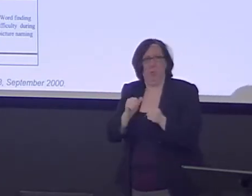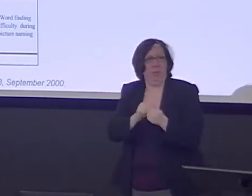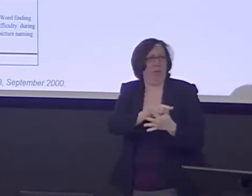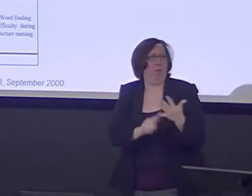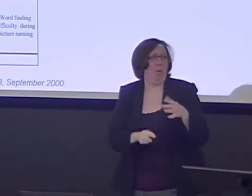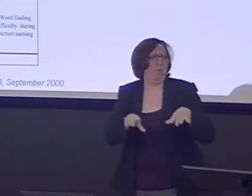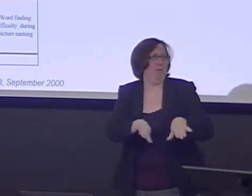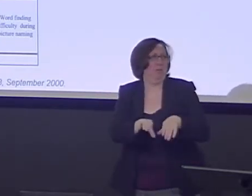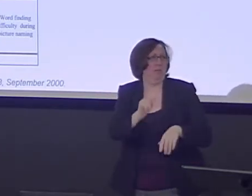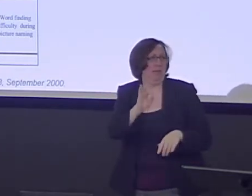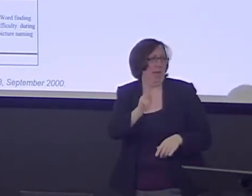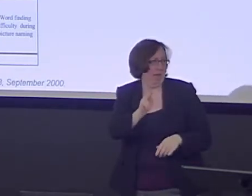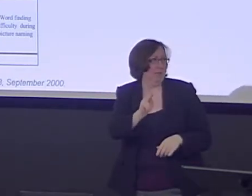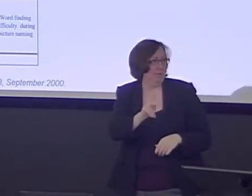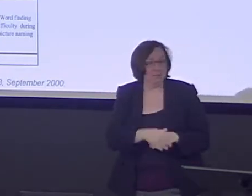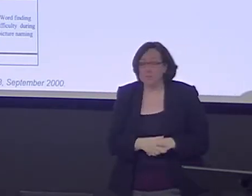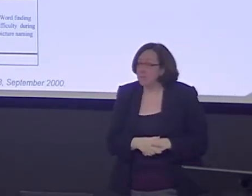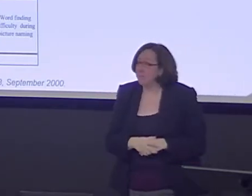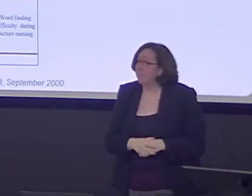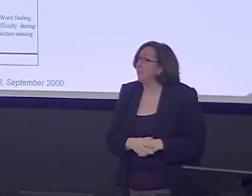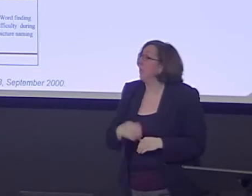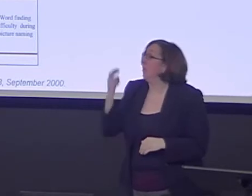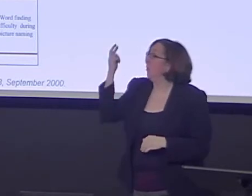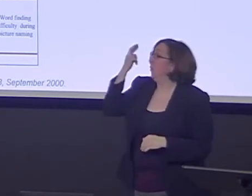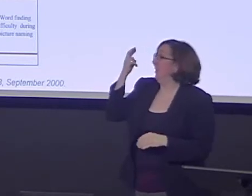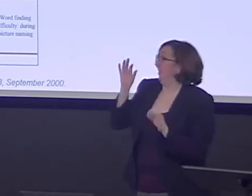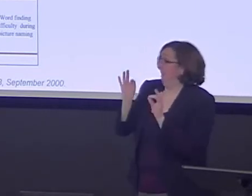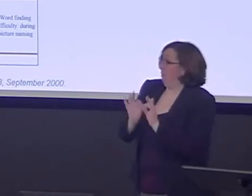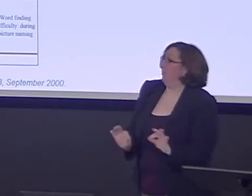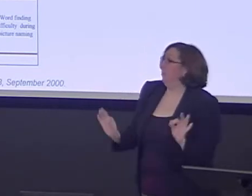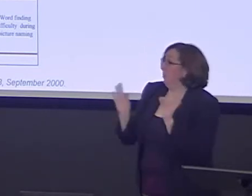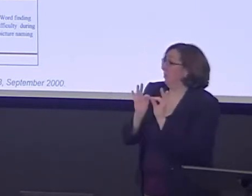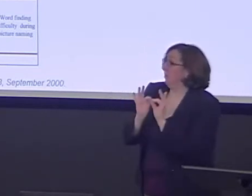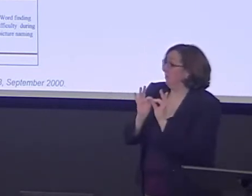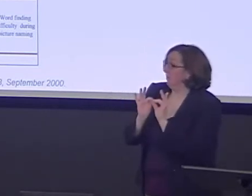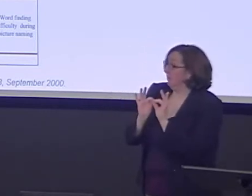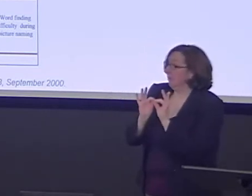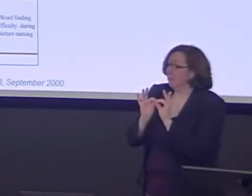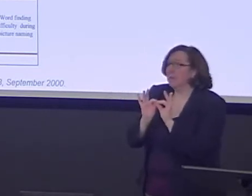was because that this we were like, We were mapping in what we called